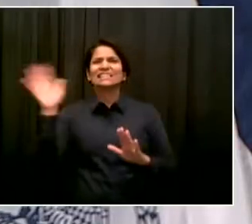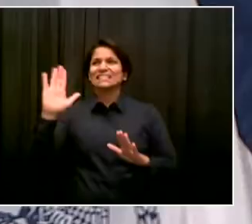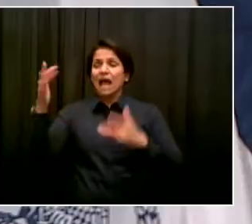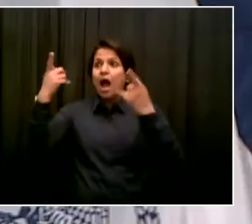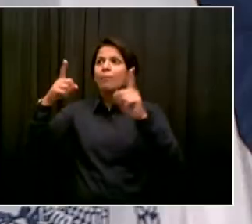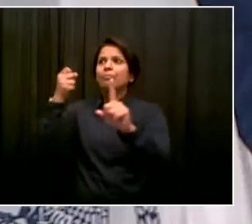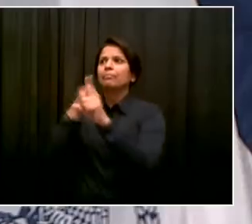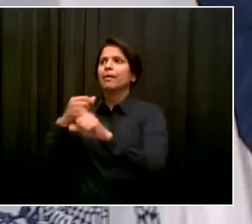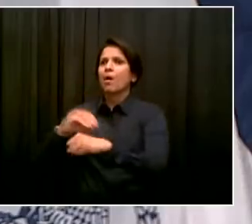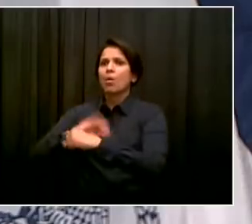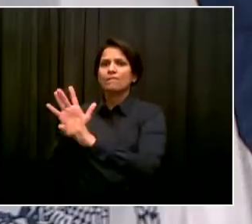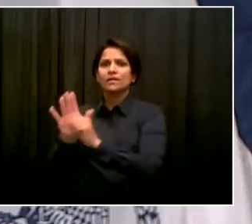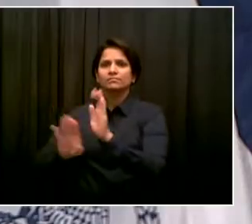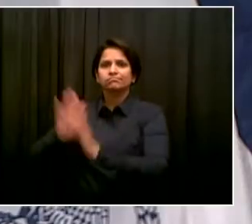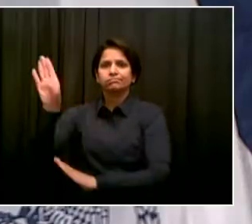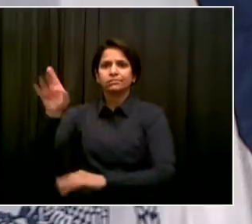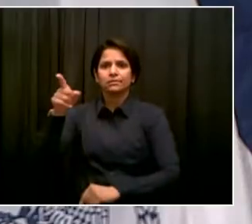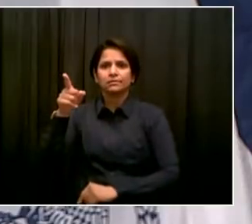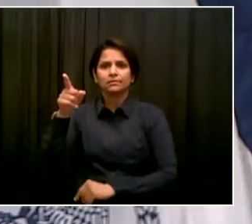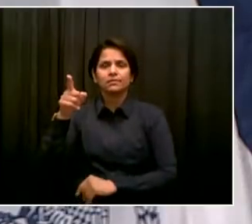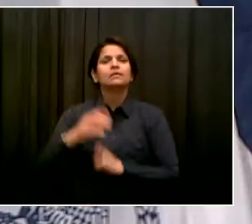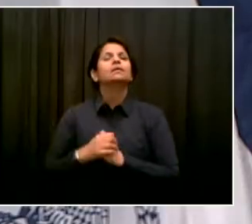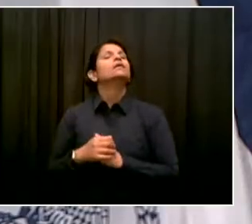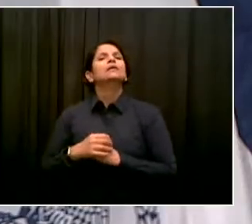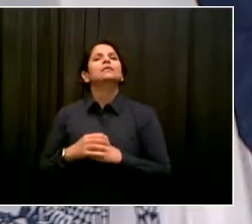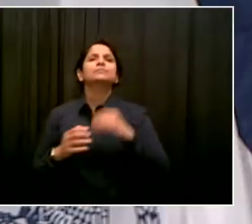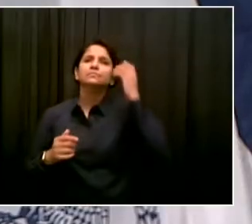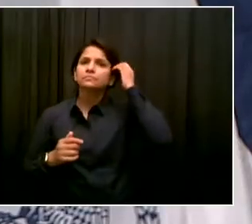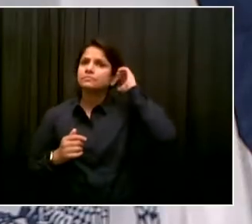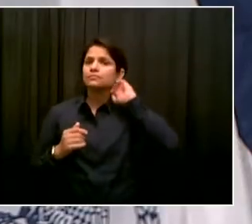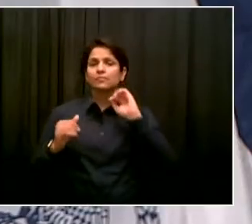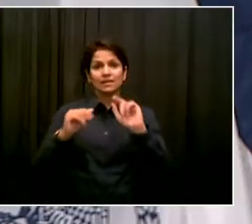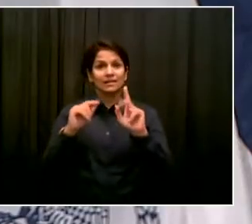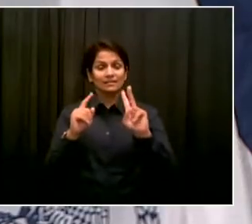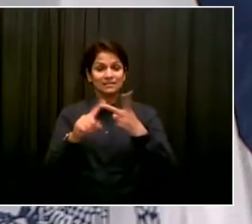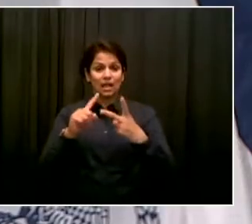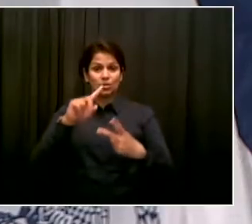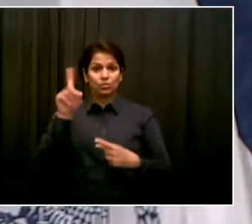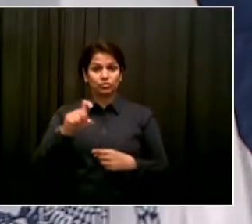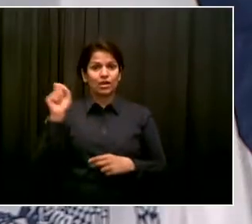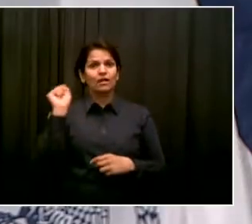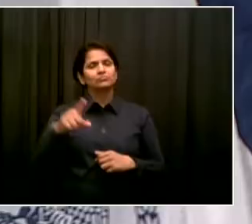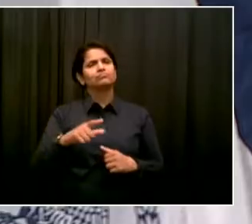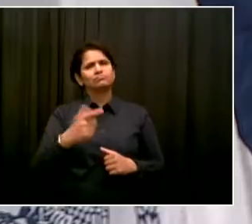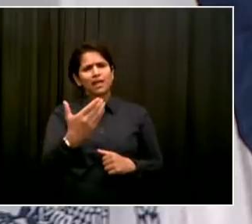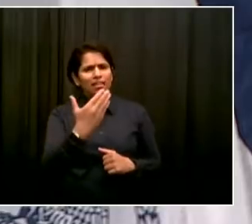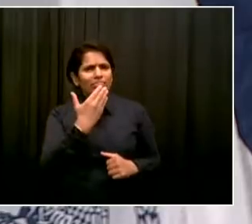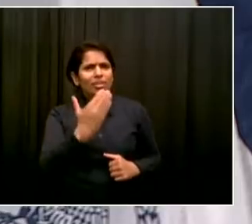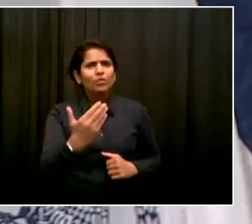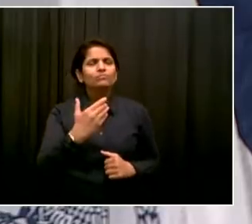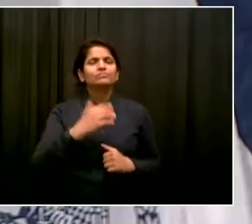AND THEY GOT BURNED AND WE CONTINUE THAT AND IT PVEROS TO BE THE RIGHT WAY.